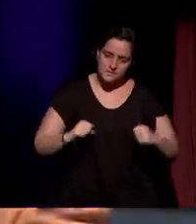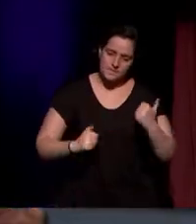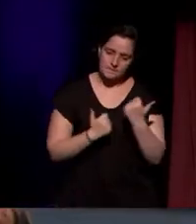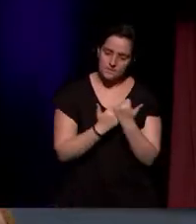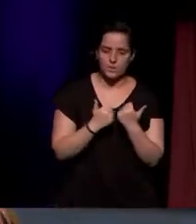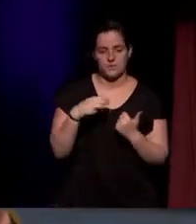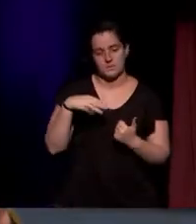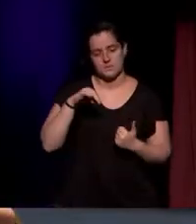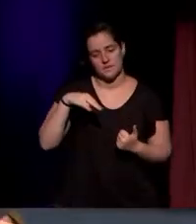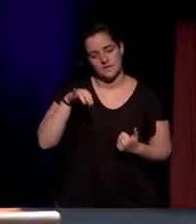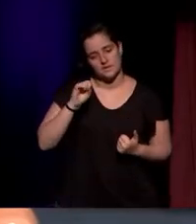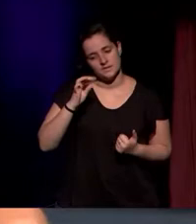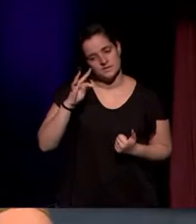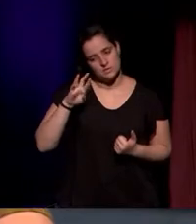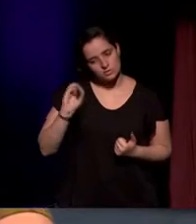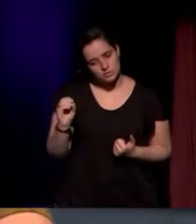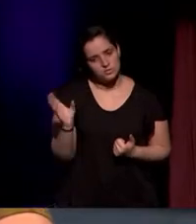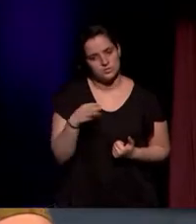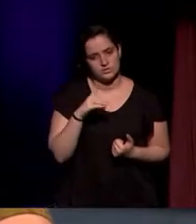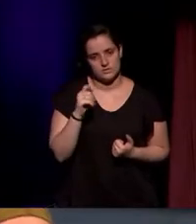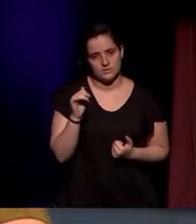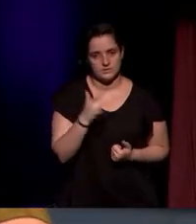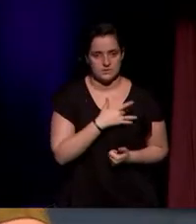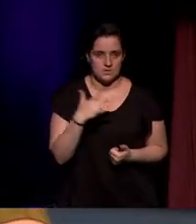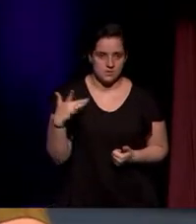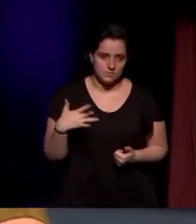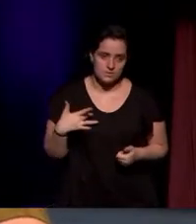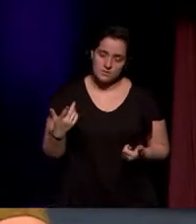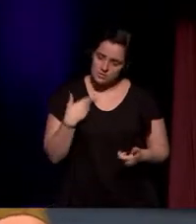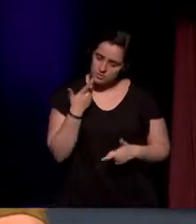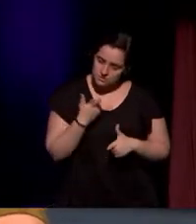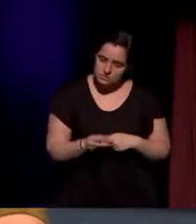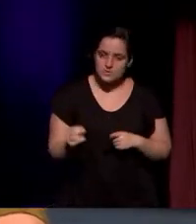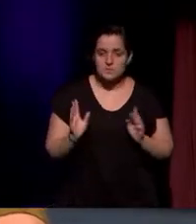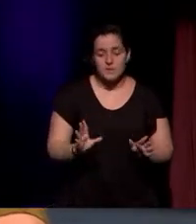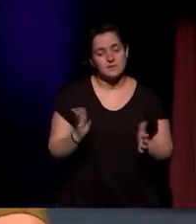then we advance, but now there are setbacks.